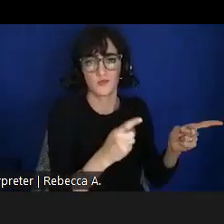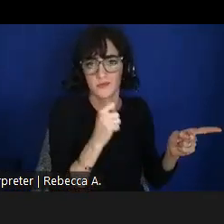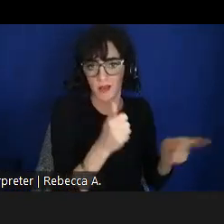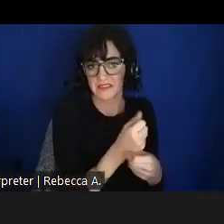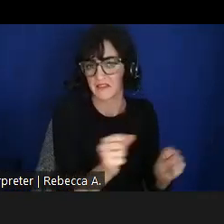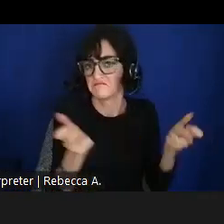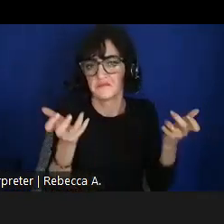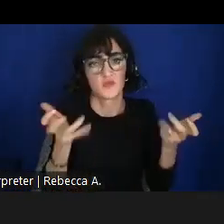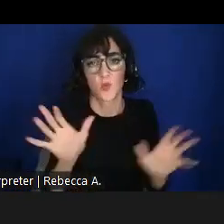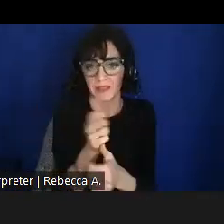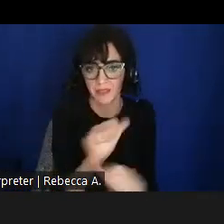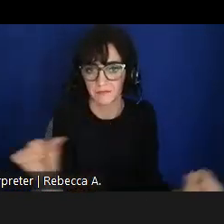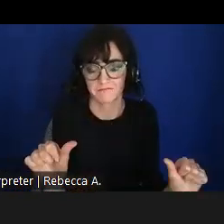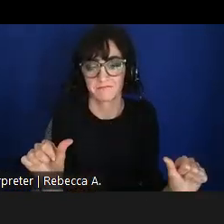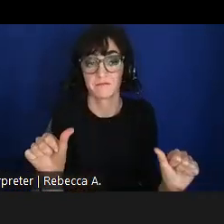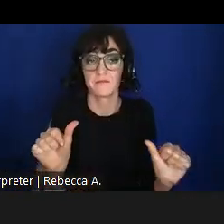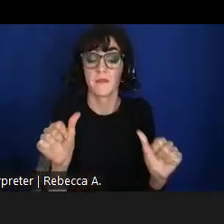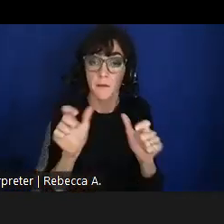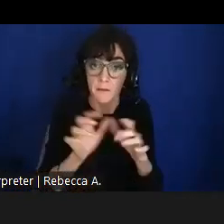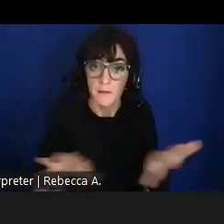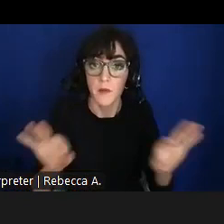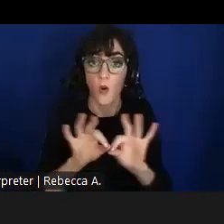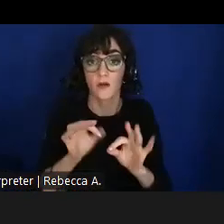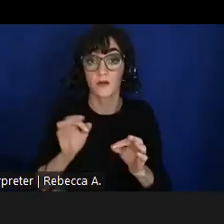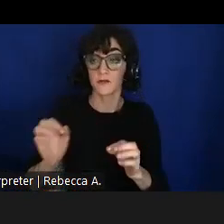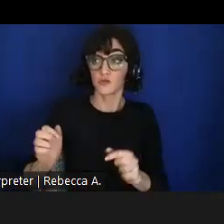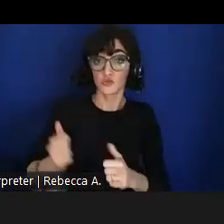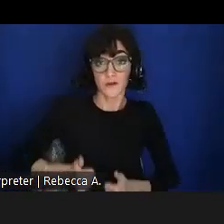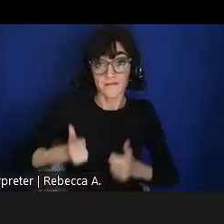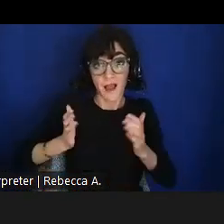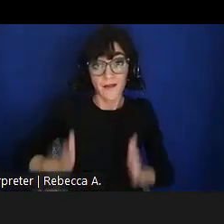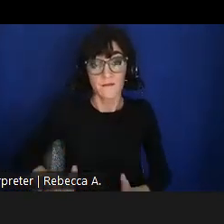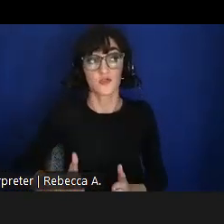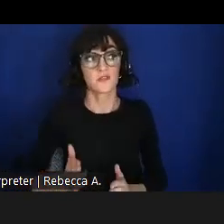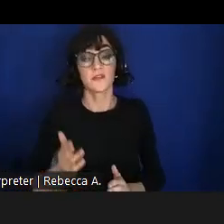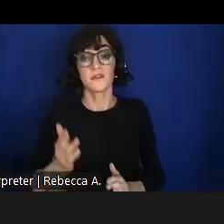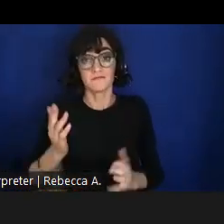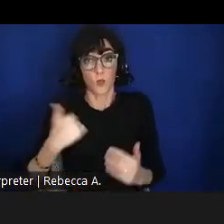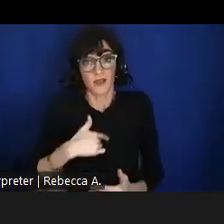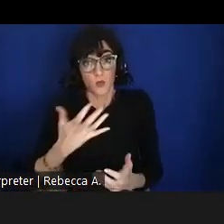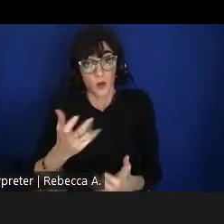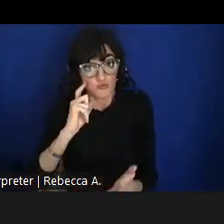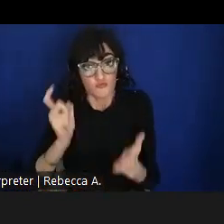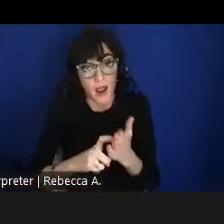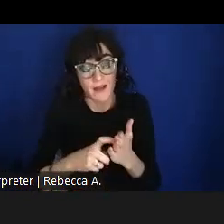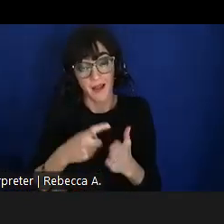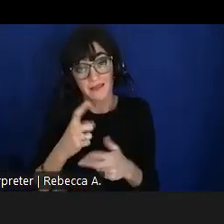power and the control that survivors face in the abusive relationships every day and